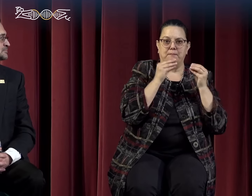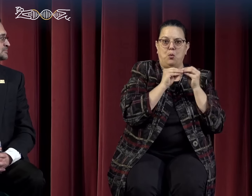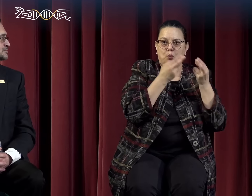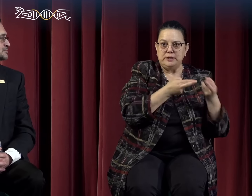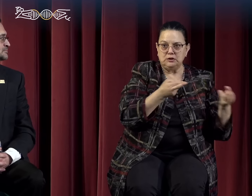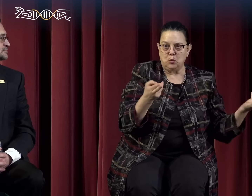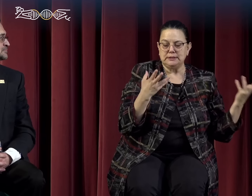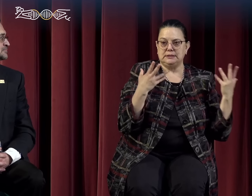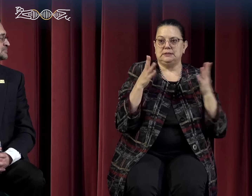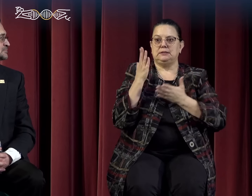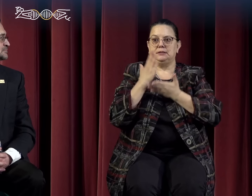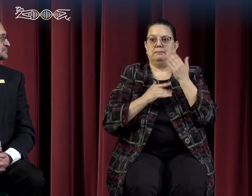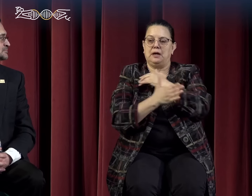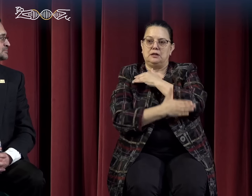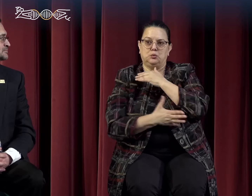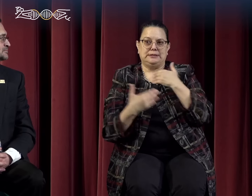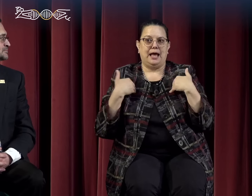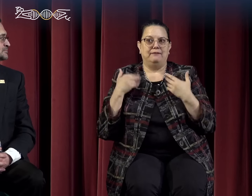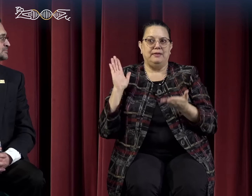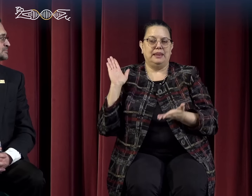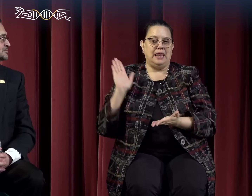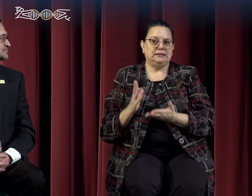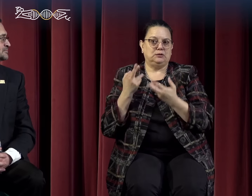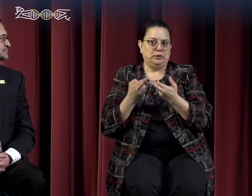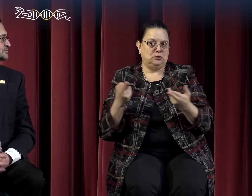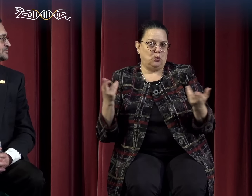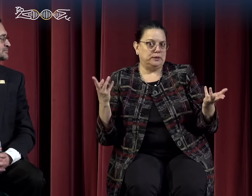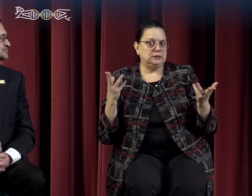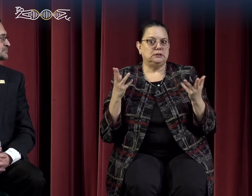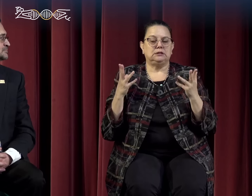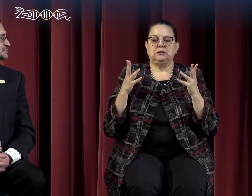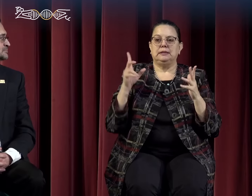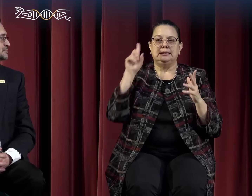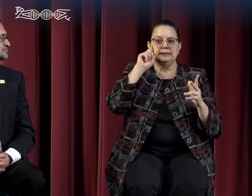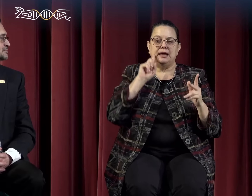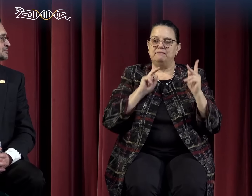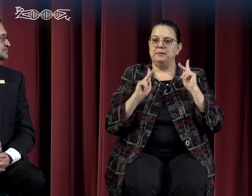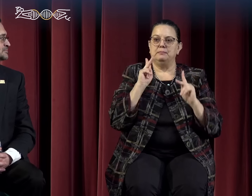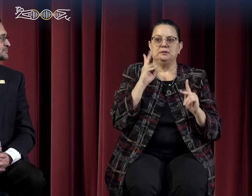countries have more resources than others and Deaf people's experiences are